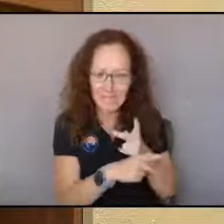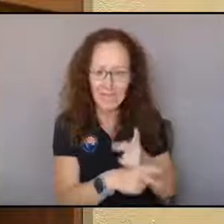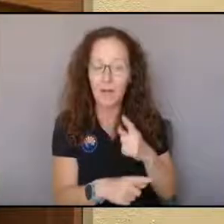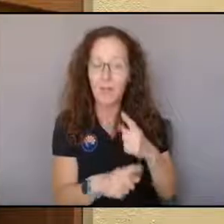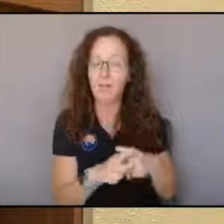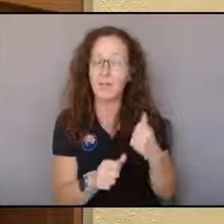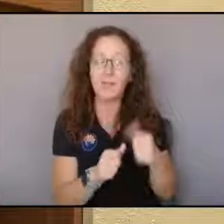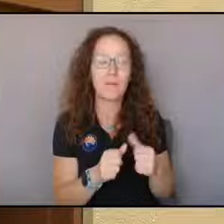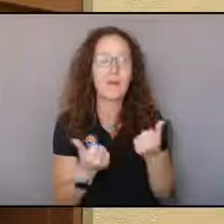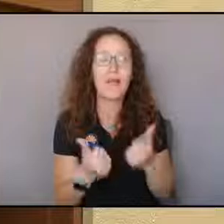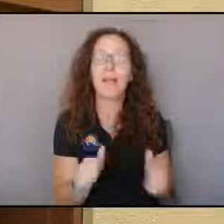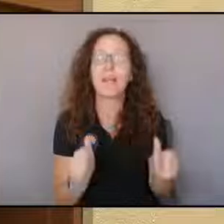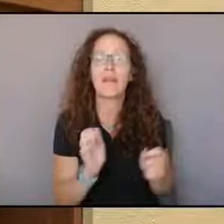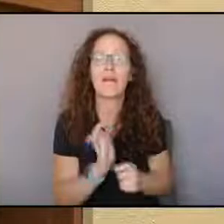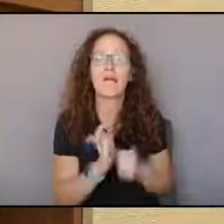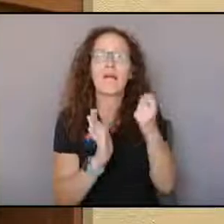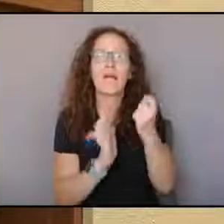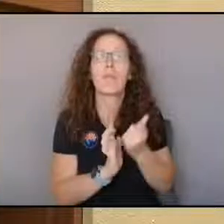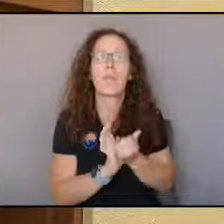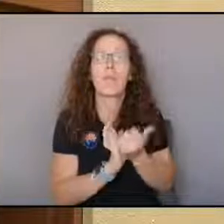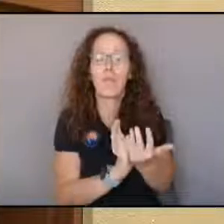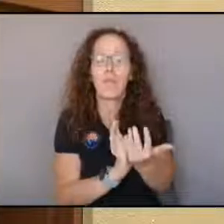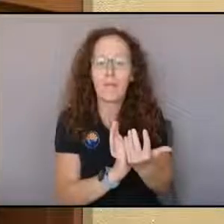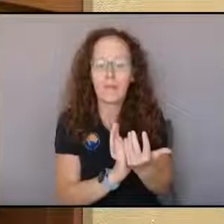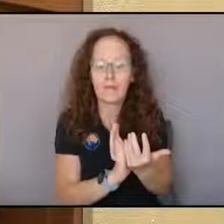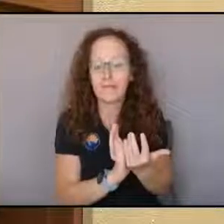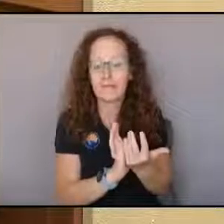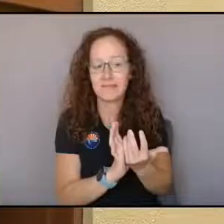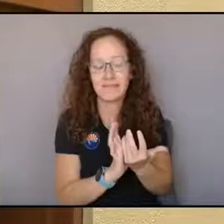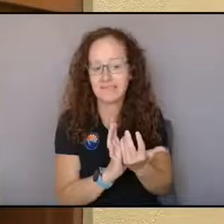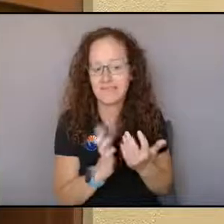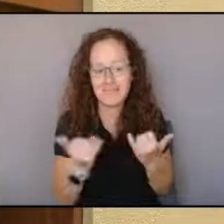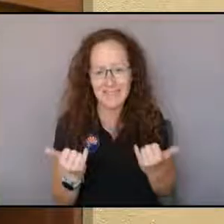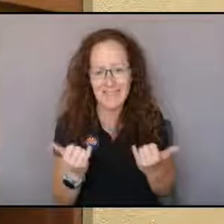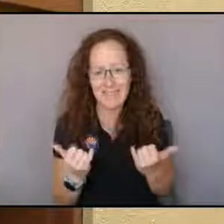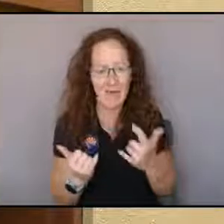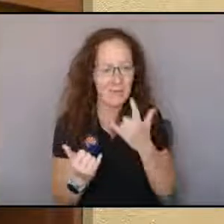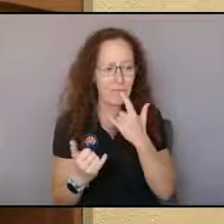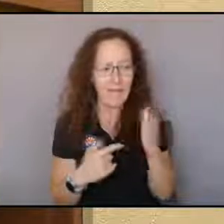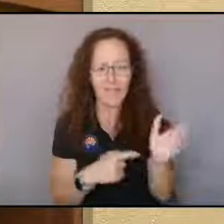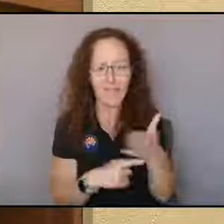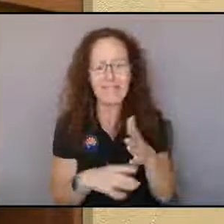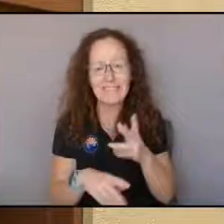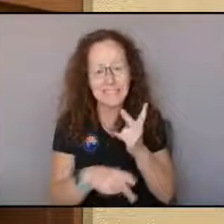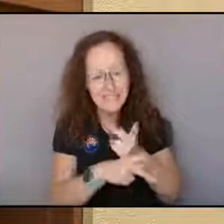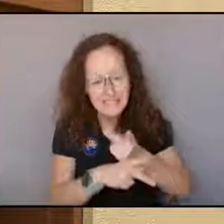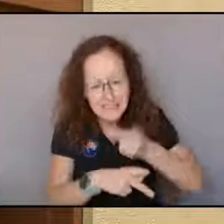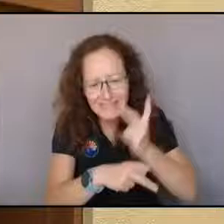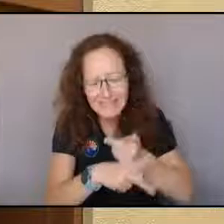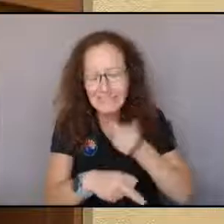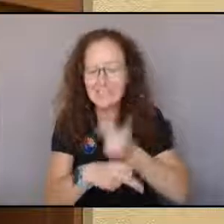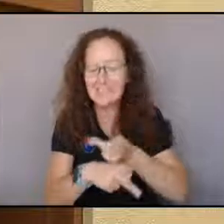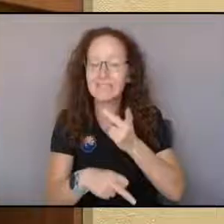THESE RED FLAG CONDITIONS. IT NEEDS TO BE USED WITH EXTREME CAUTION. WITH THAT, WE'LL SEE YOU TOMORROW EVENING AT 6:00PM.